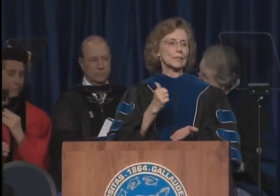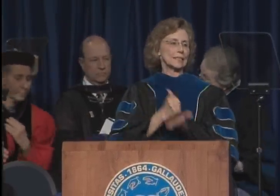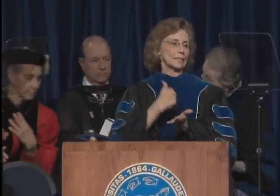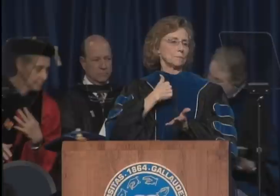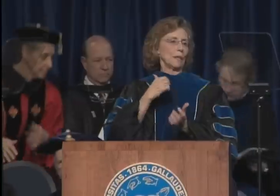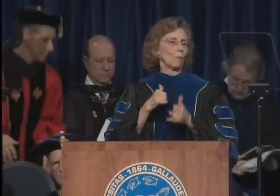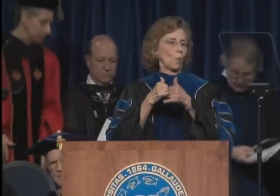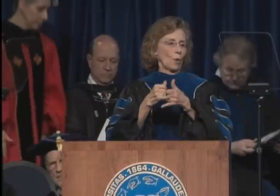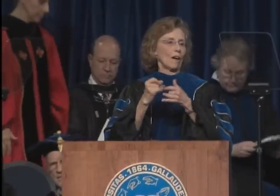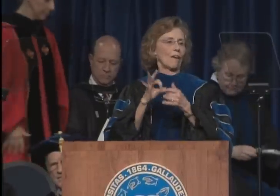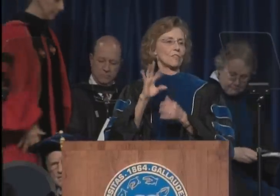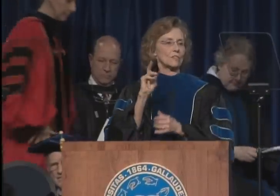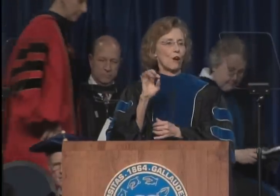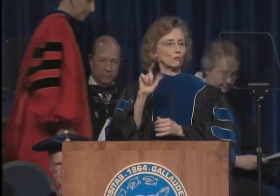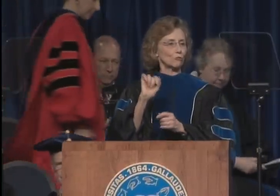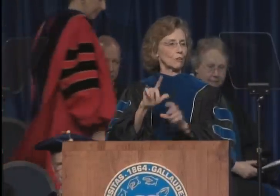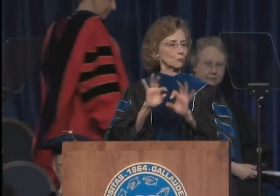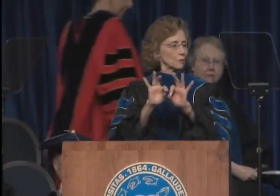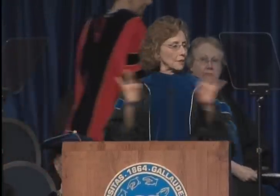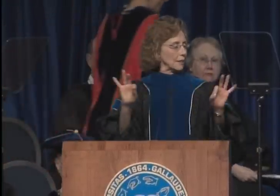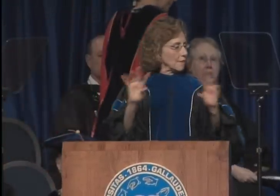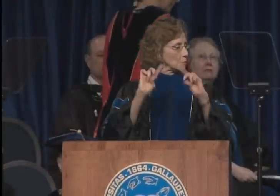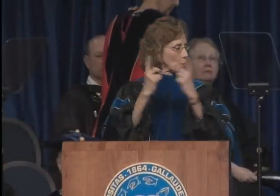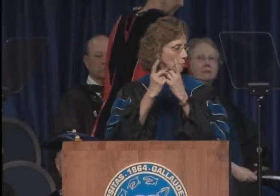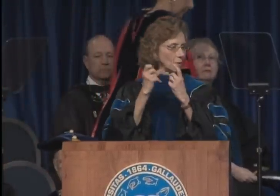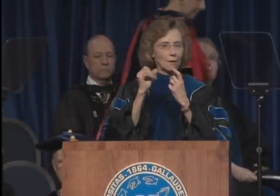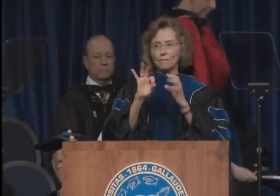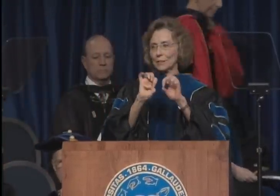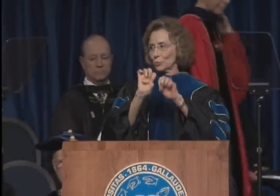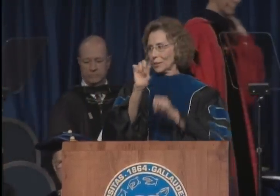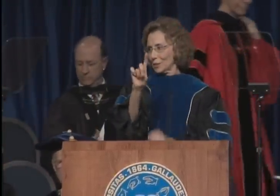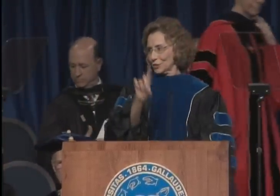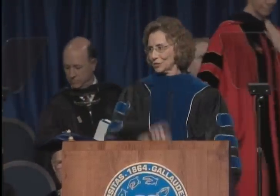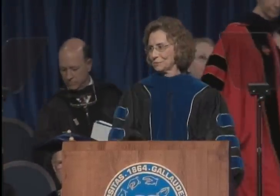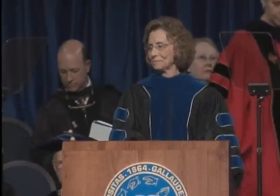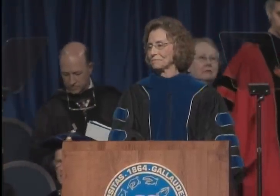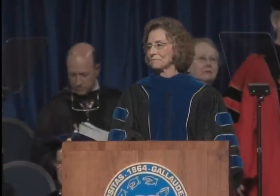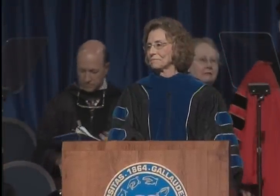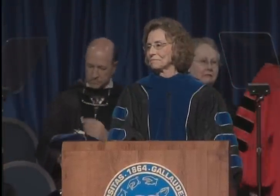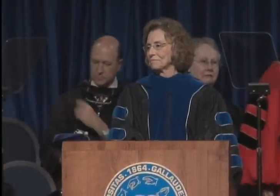to assist me in the awarding of the doctoral degree in the Department of Education.